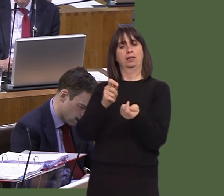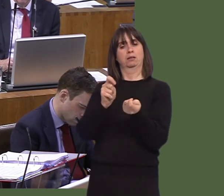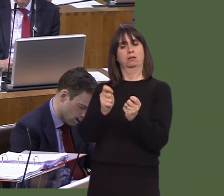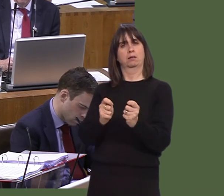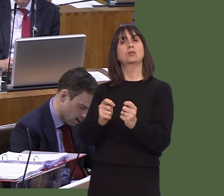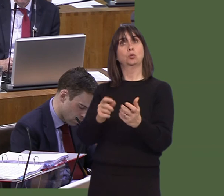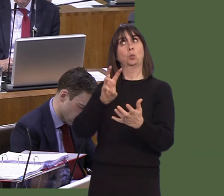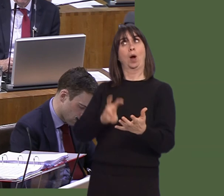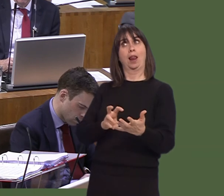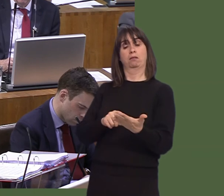Compare that to now.